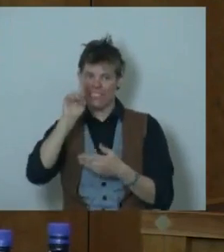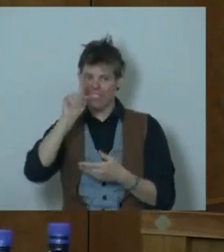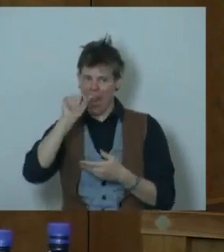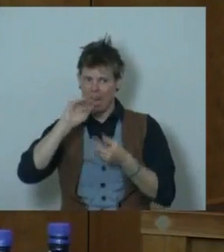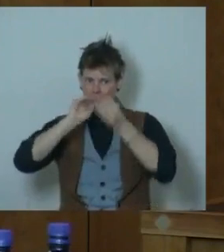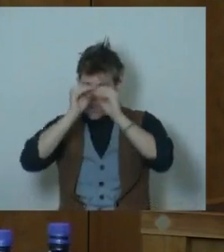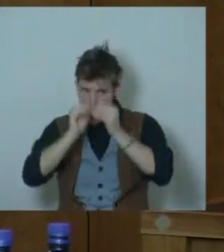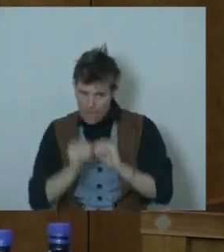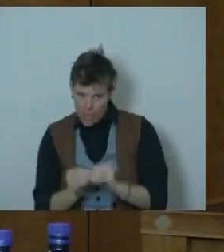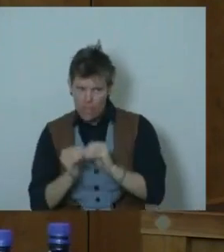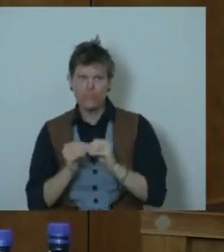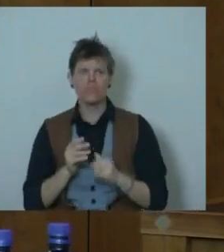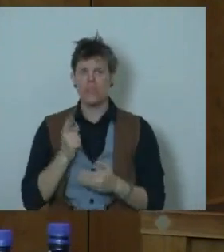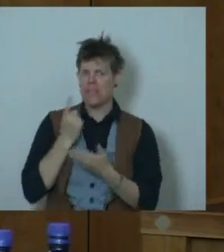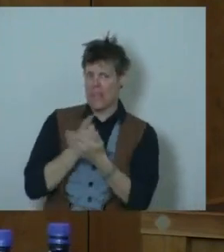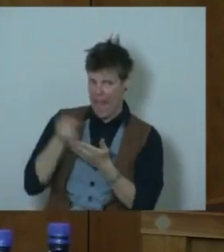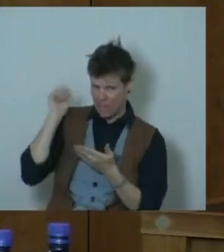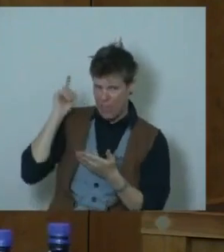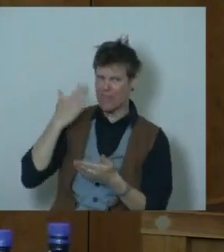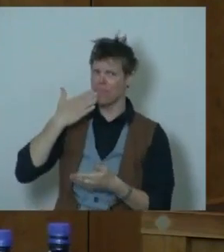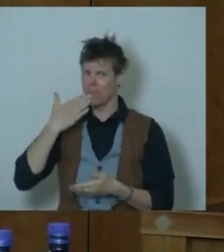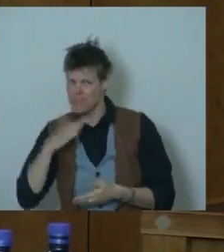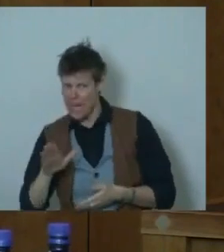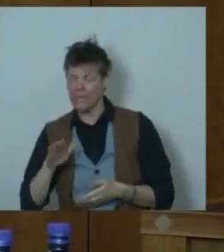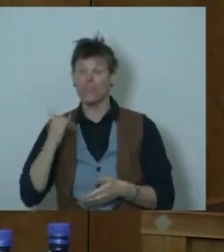THIS IS JUST ONE WEEK OF DATA.